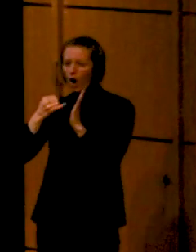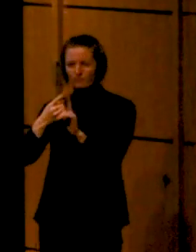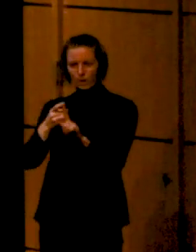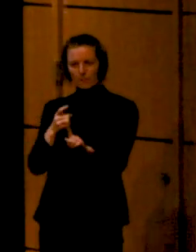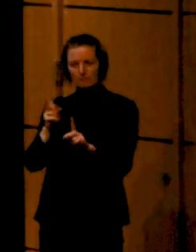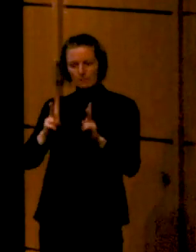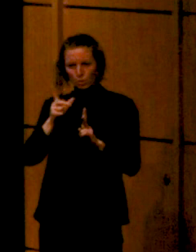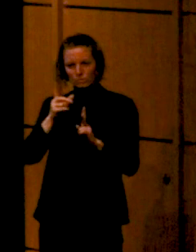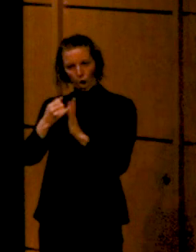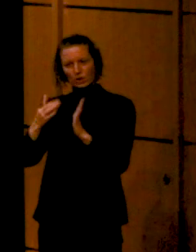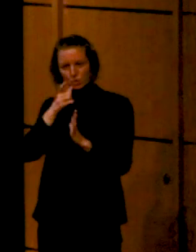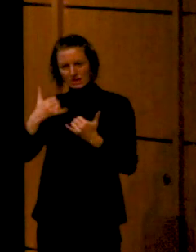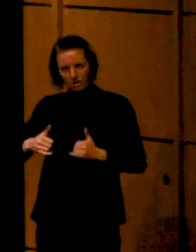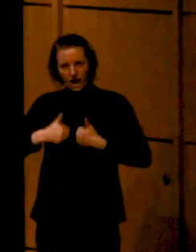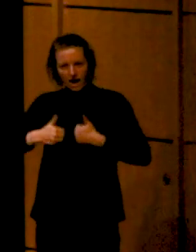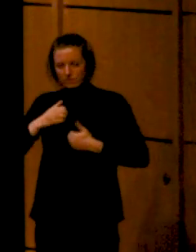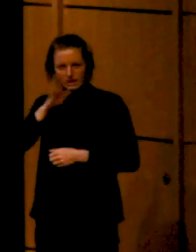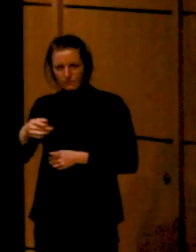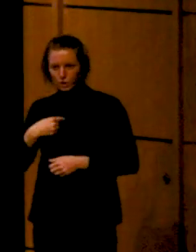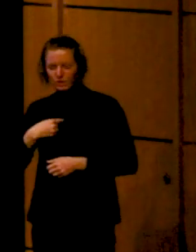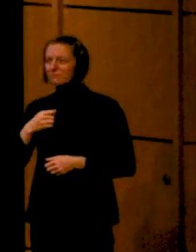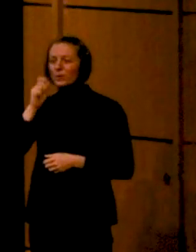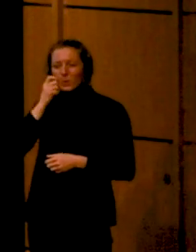And it has been a marvelous experience getting to know these artists.